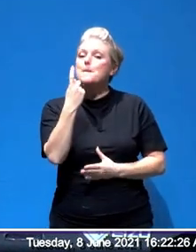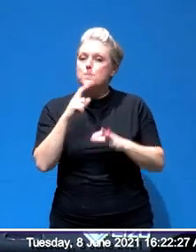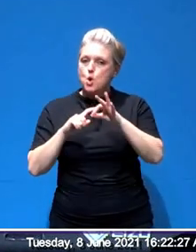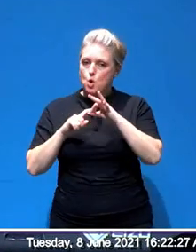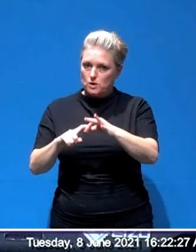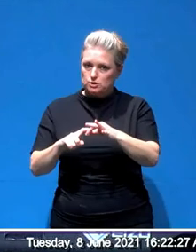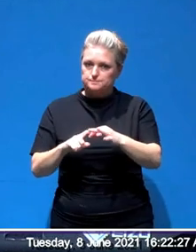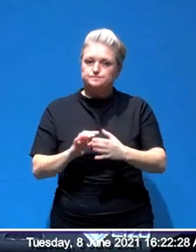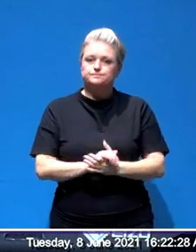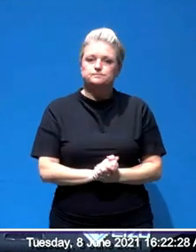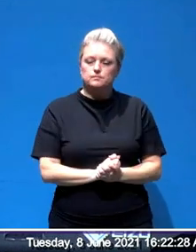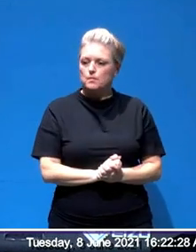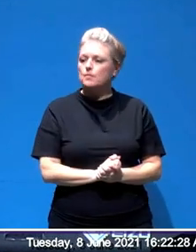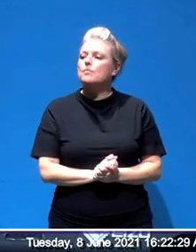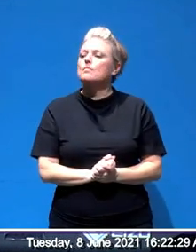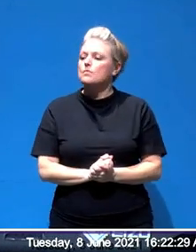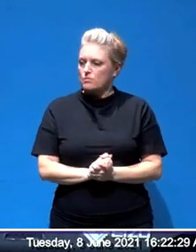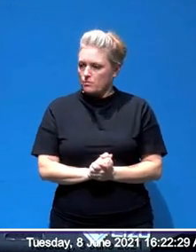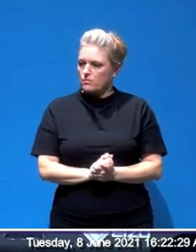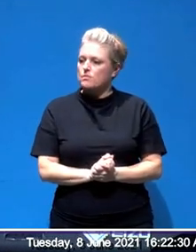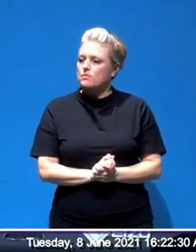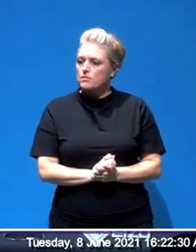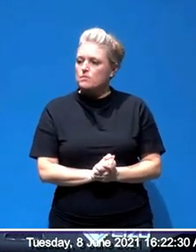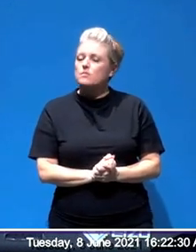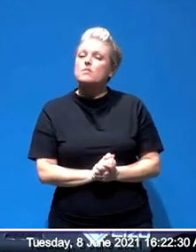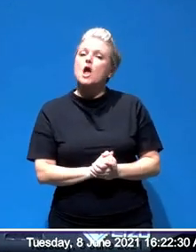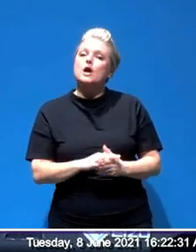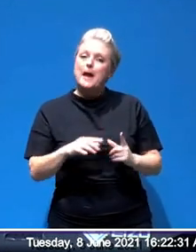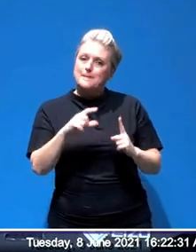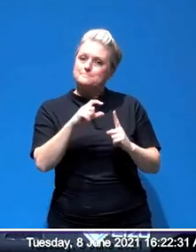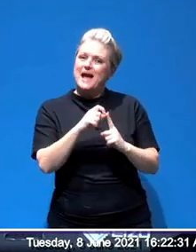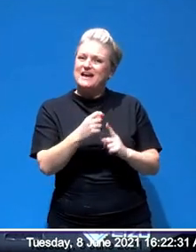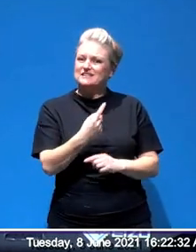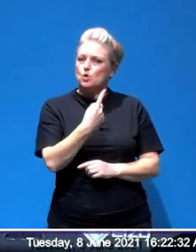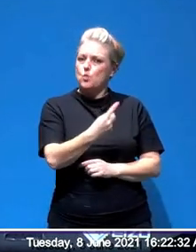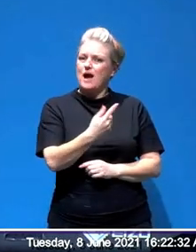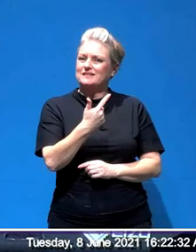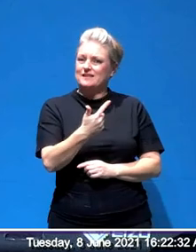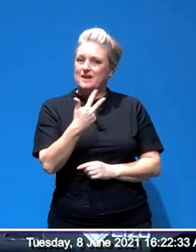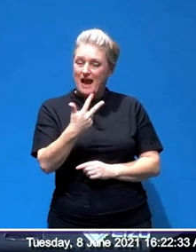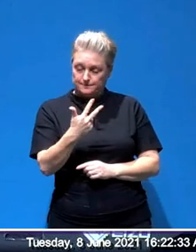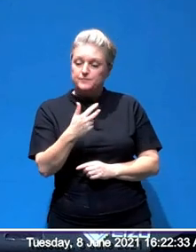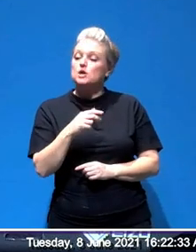You said at page 178 of the transcript, when you were asked this question, the